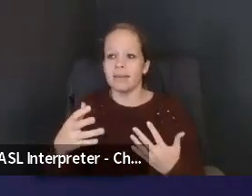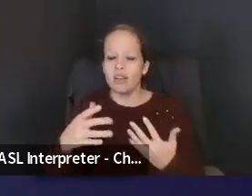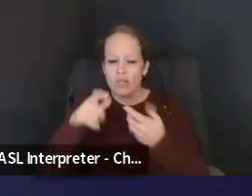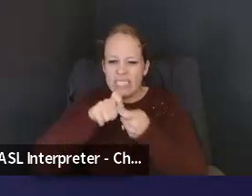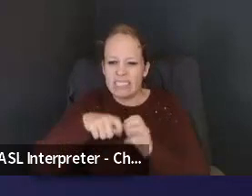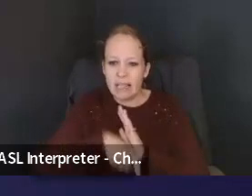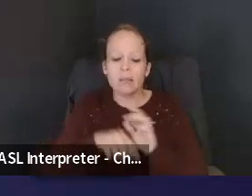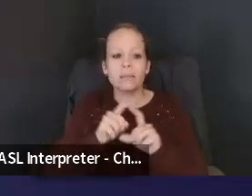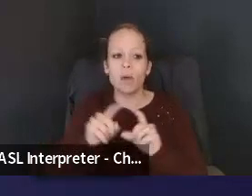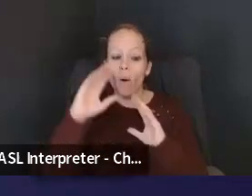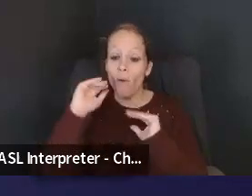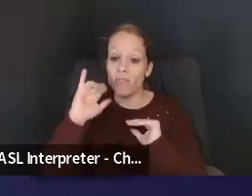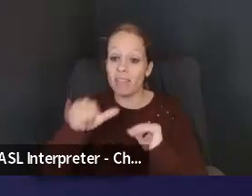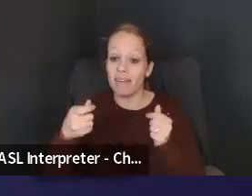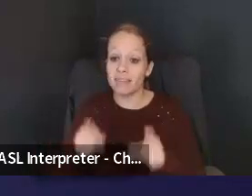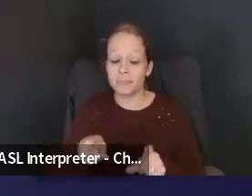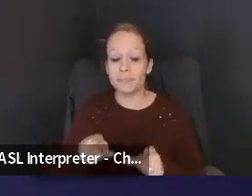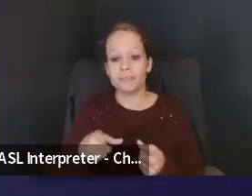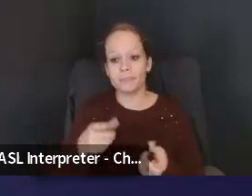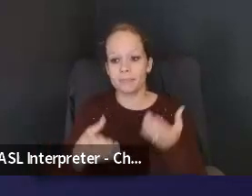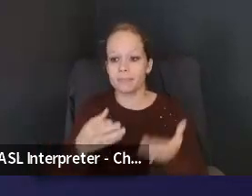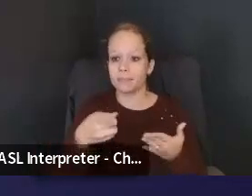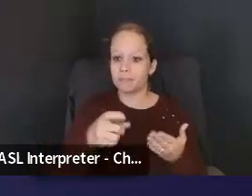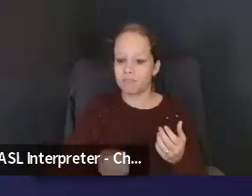that's the case and, you know, maybe you under spend a little bit in one year and then you can,